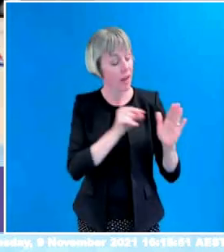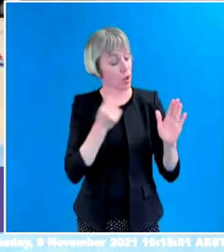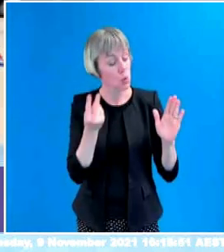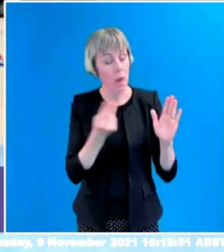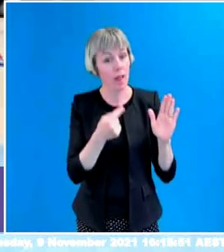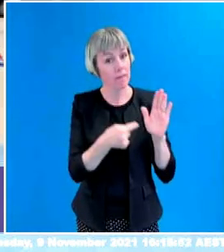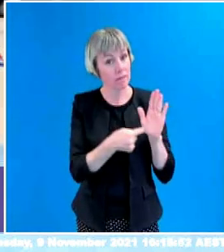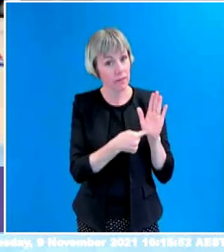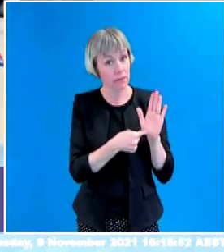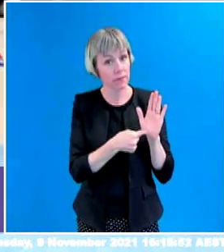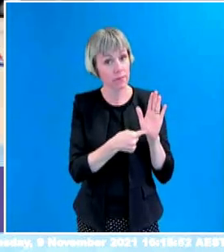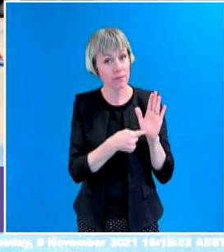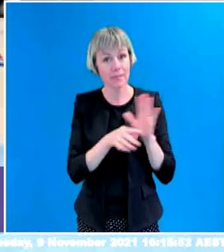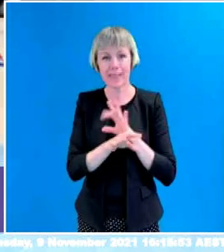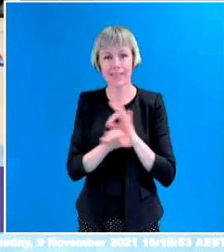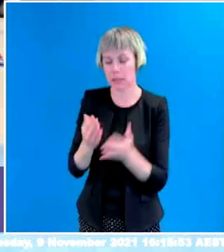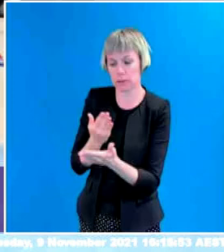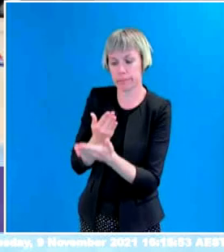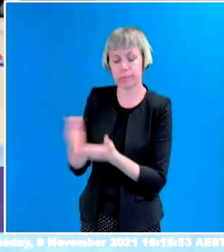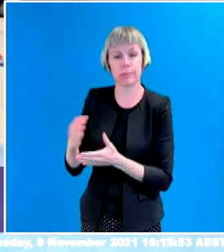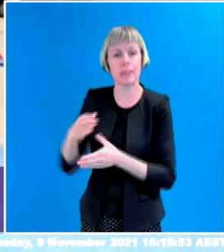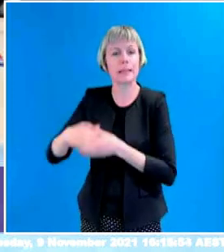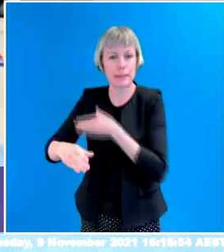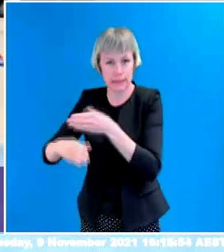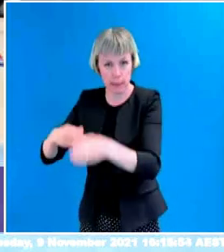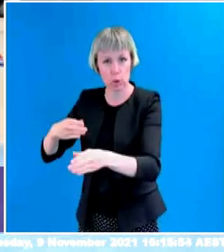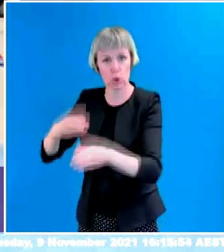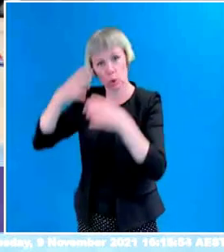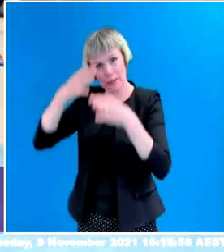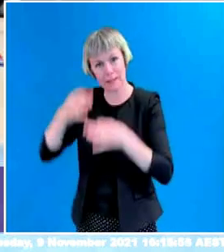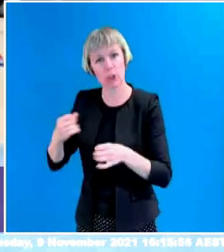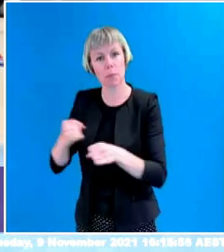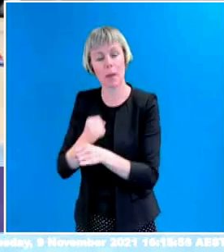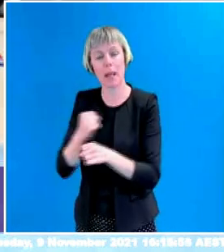substituted decision-making as a matter of last resort and where those